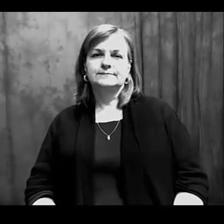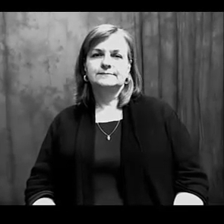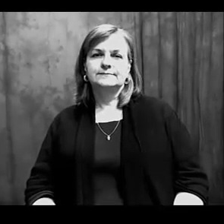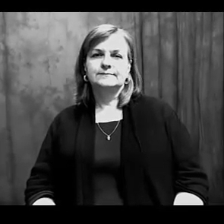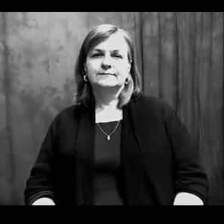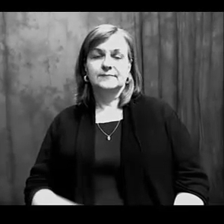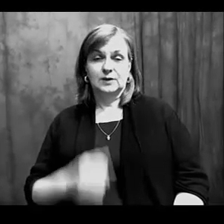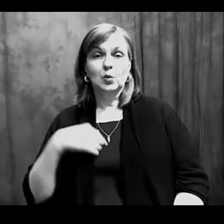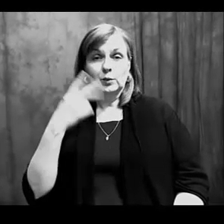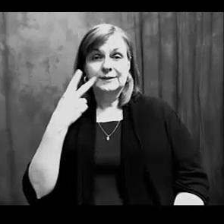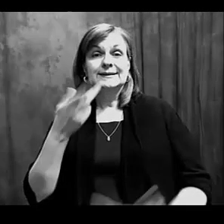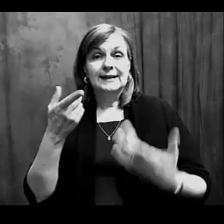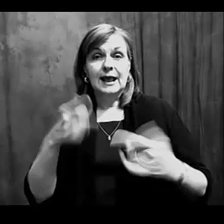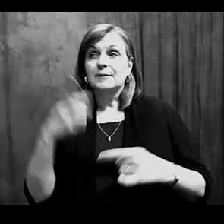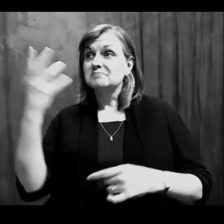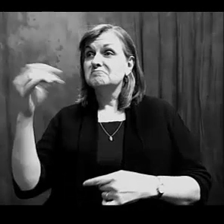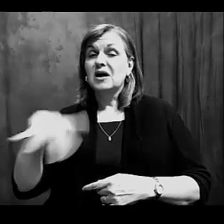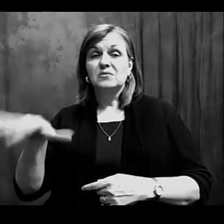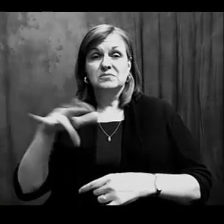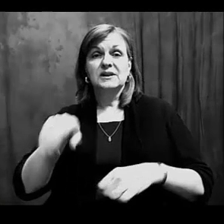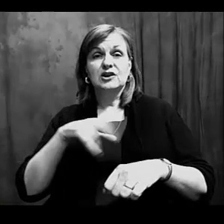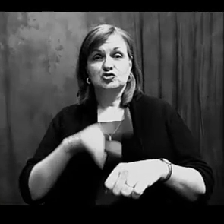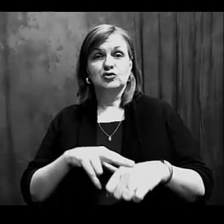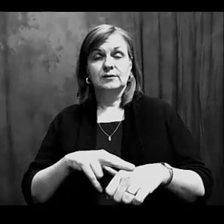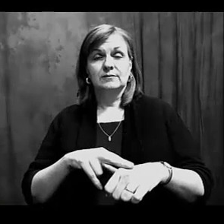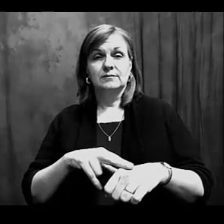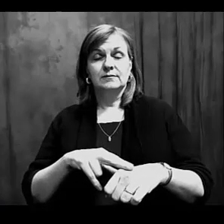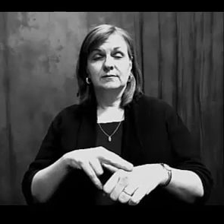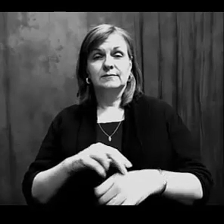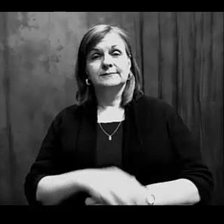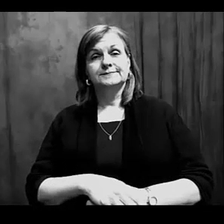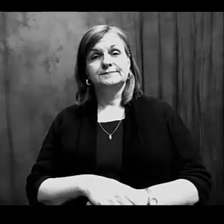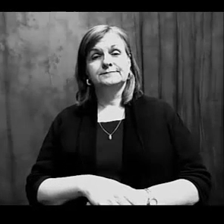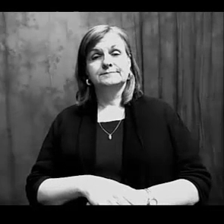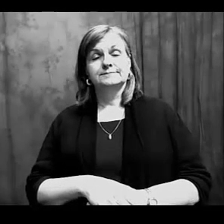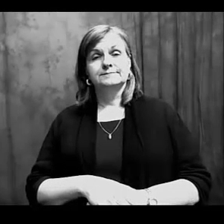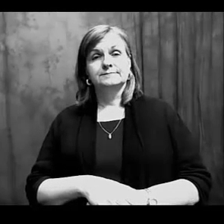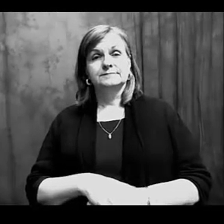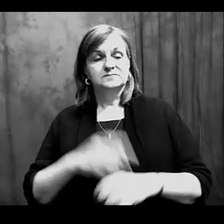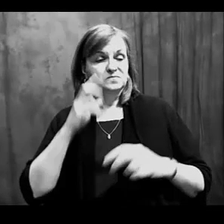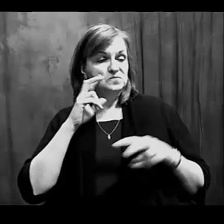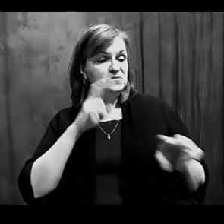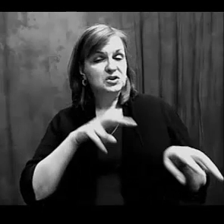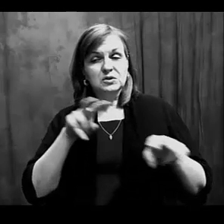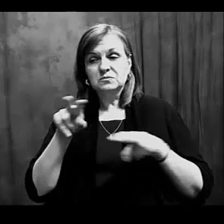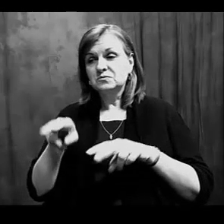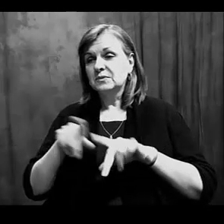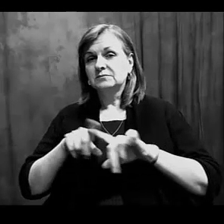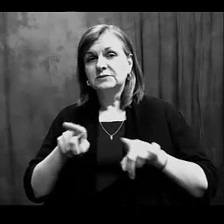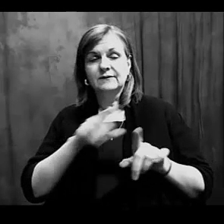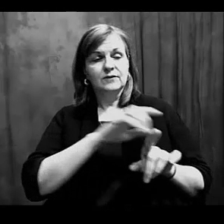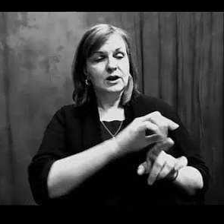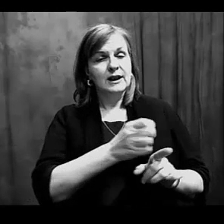now we can actually see this occurring in nature you can look at different environments